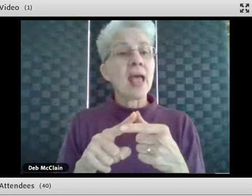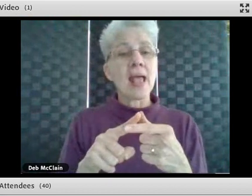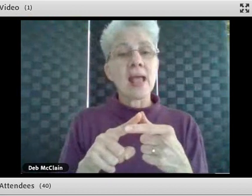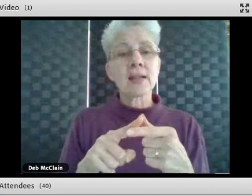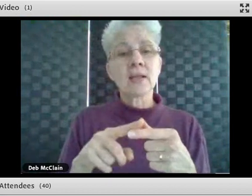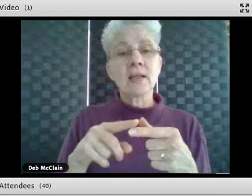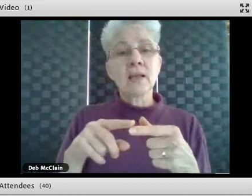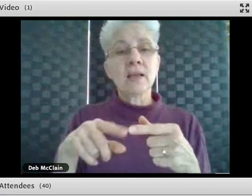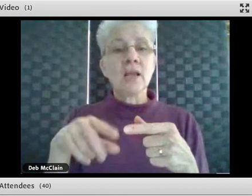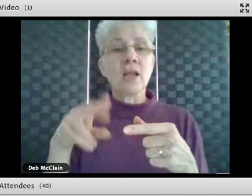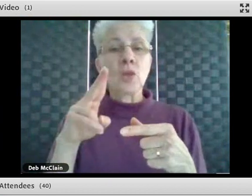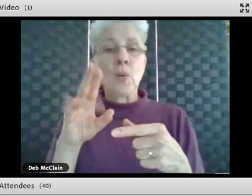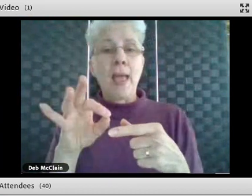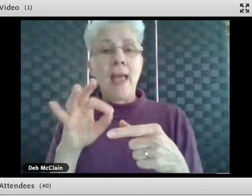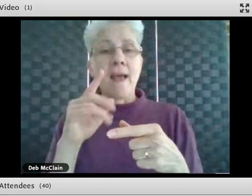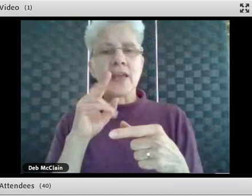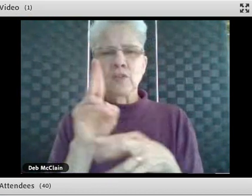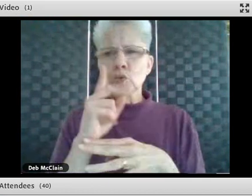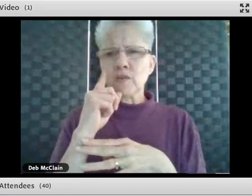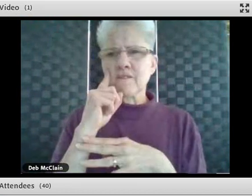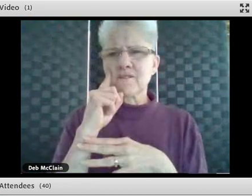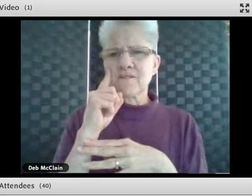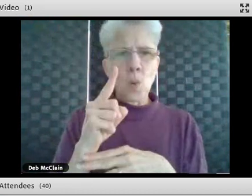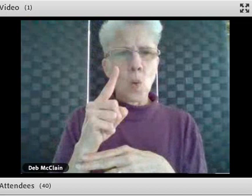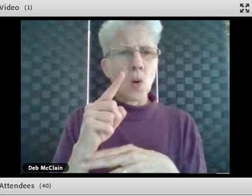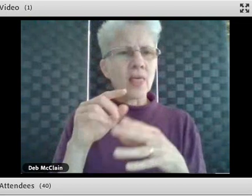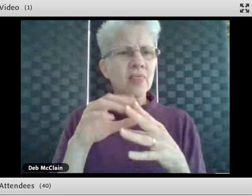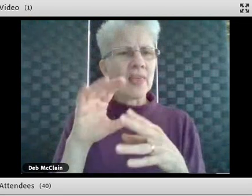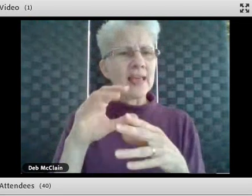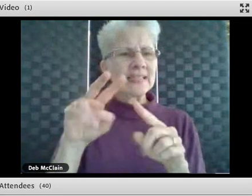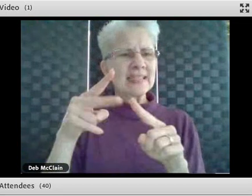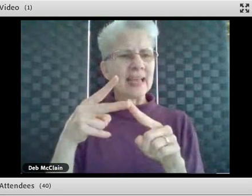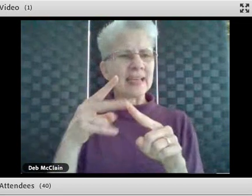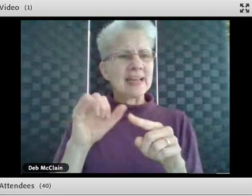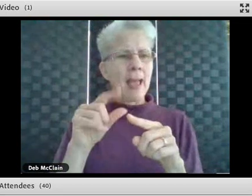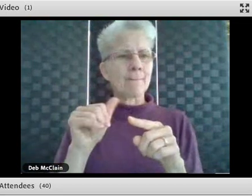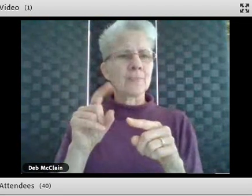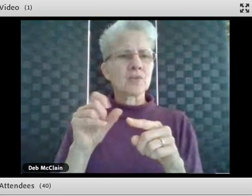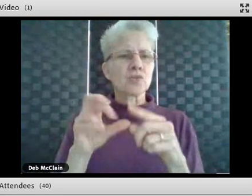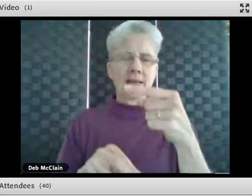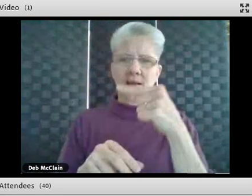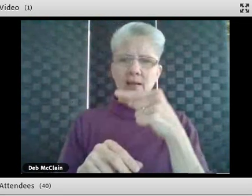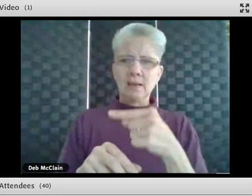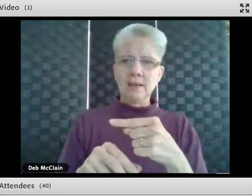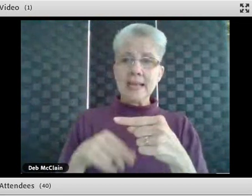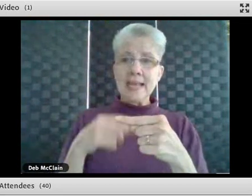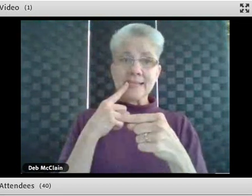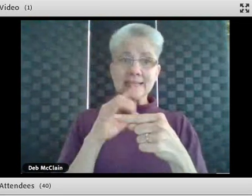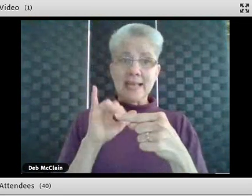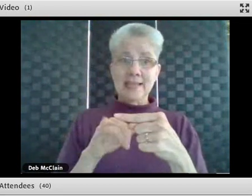so if you look under Mercury, planet, atmosphere, that second entry on the left, it does say that we want to use